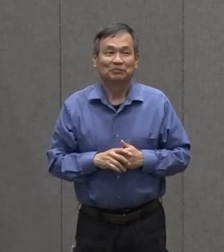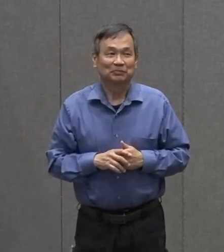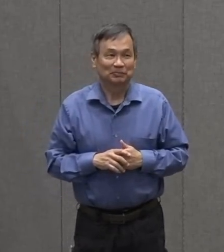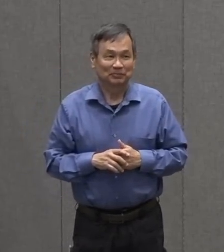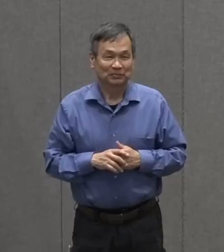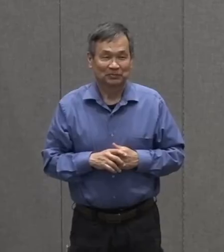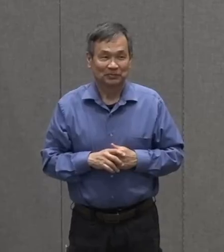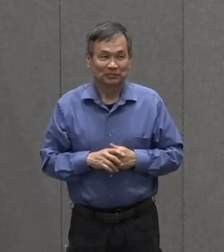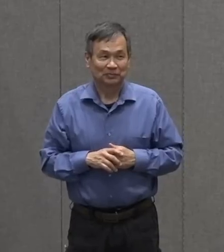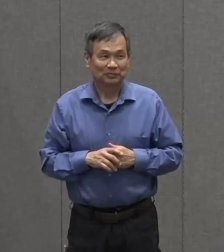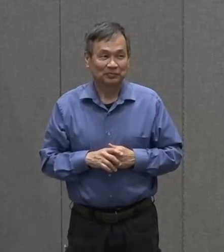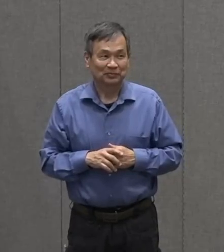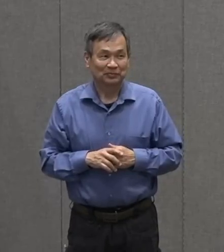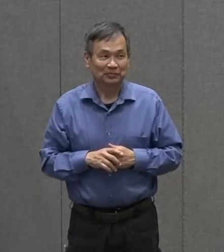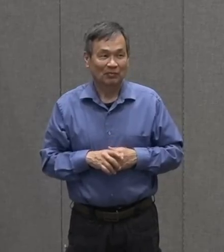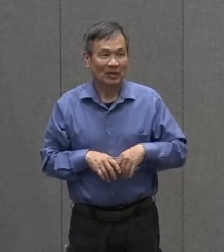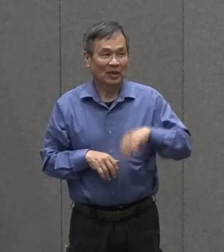Put that up there, it is prime.